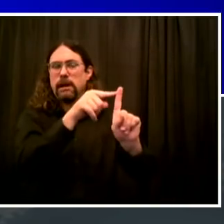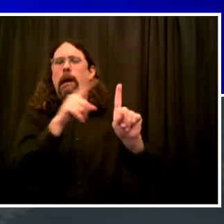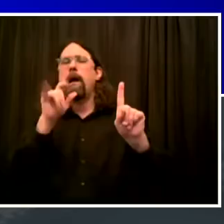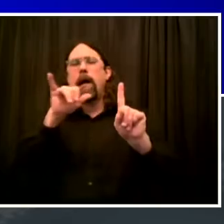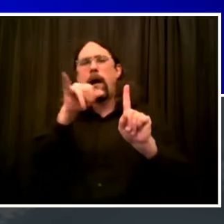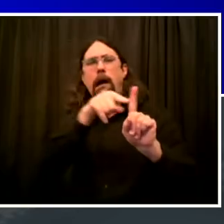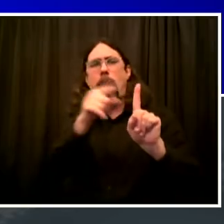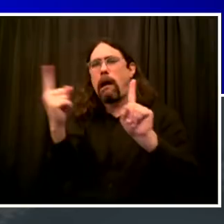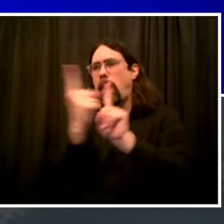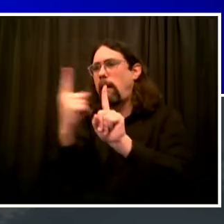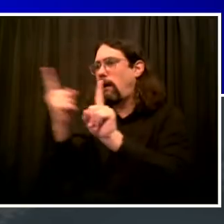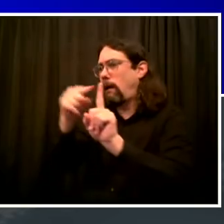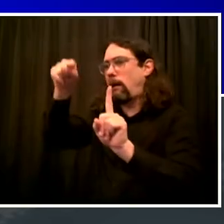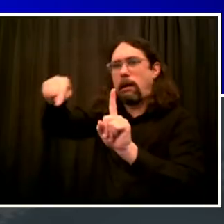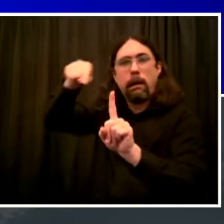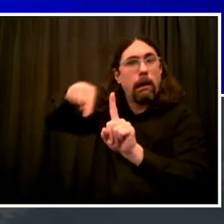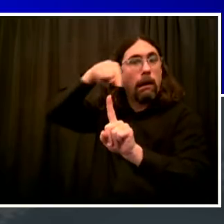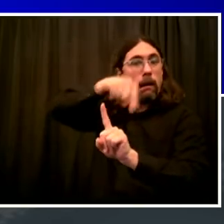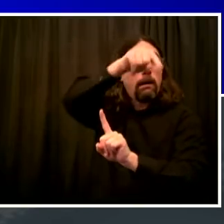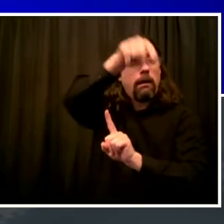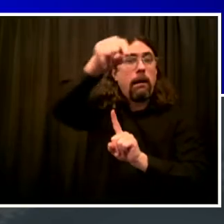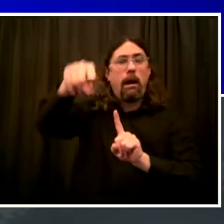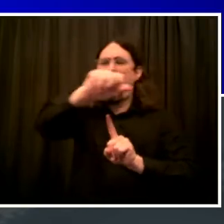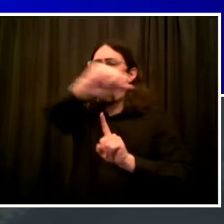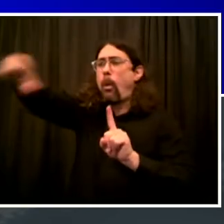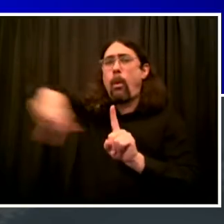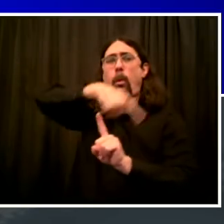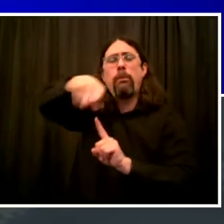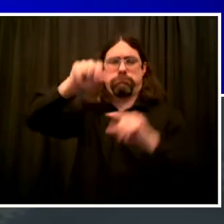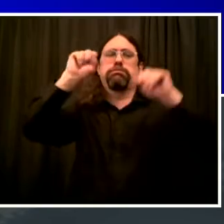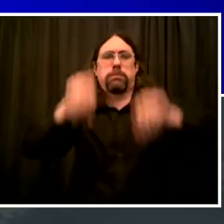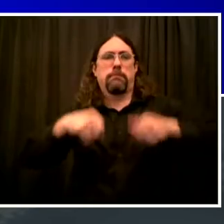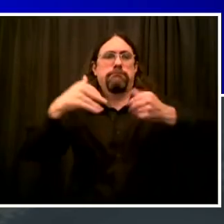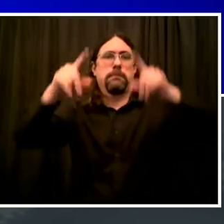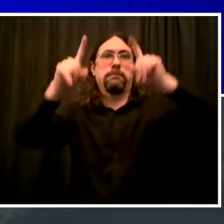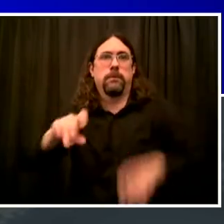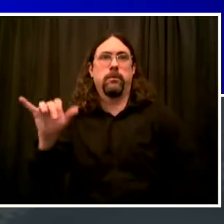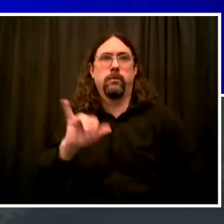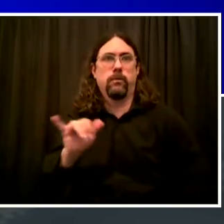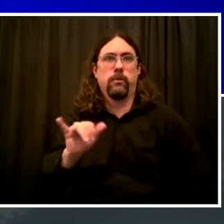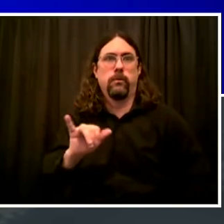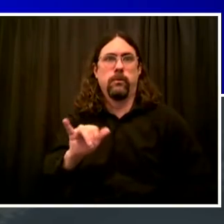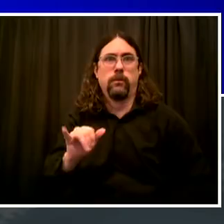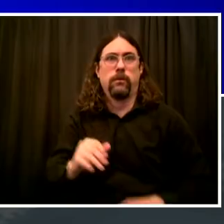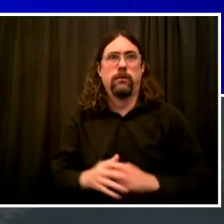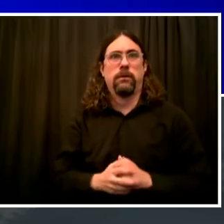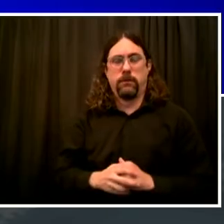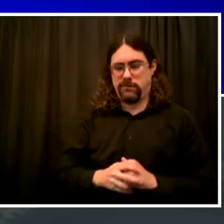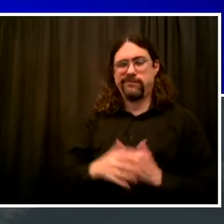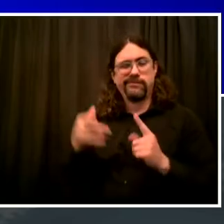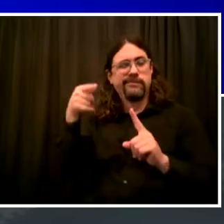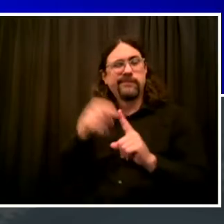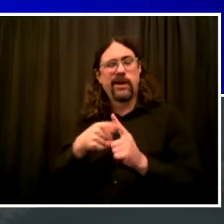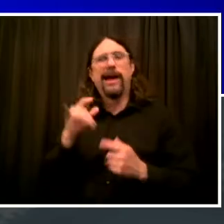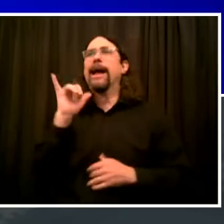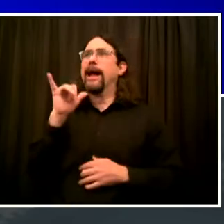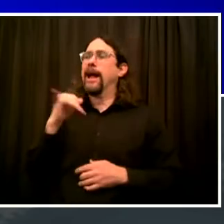STSYEMICATALLY BUT RIGHT NOW PEOPLE KOWN IN MANY CASES, SOMEONE IN YOUR FLIEA HSE TSTED POSITIVE AND YOU KNOW YOU'VE BEEN IN CLOSE CONTACT